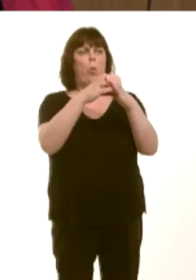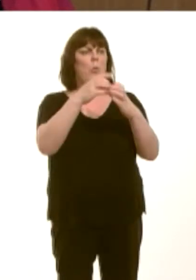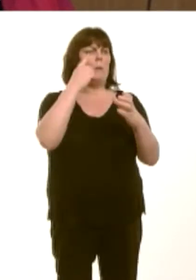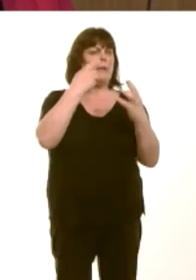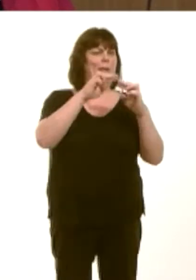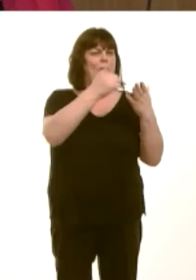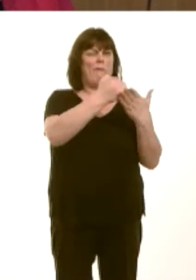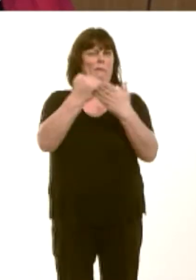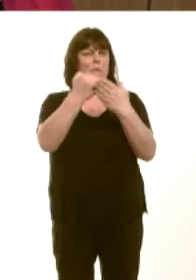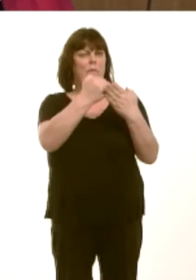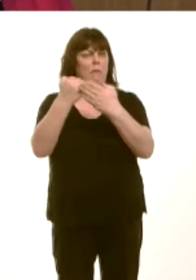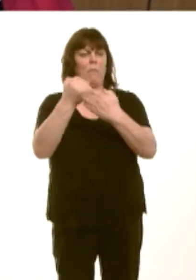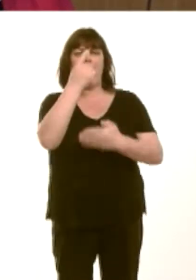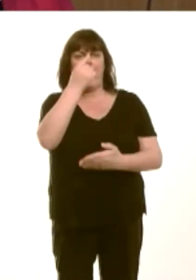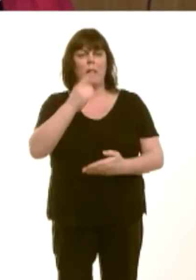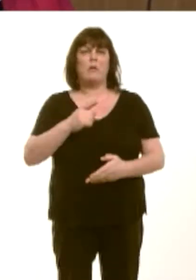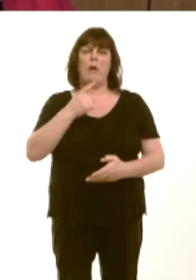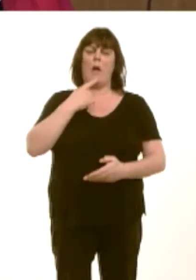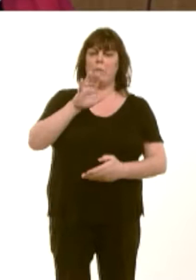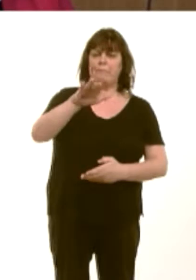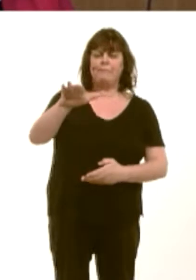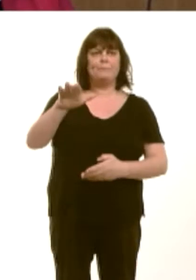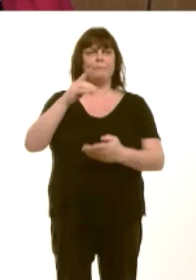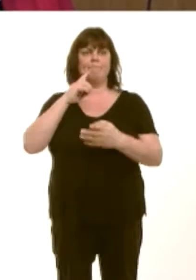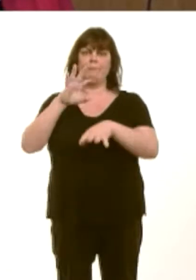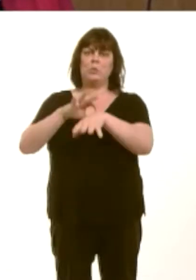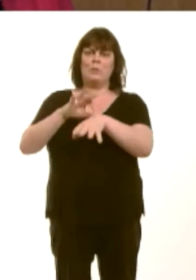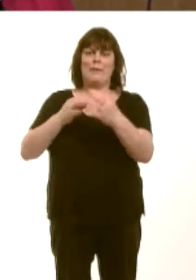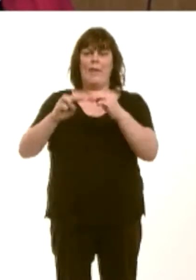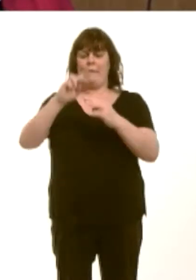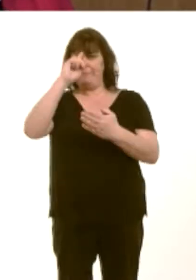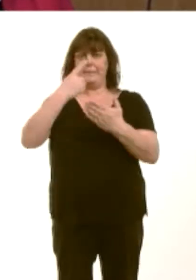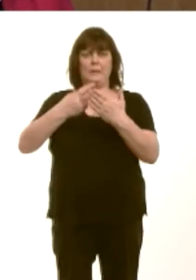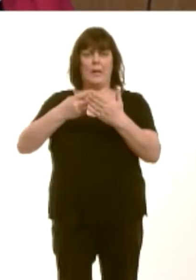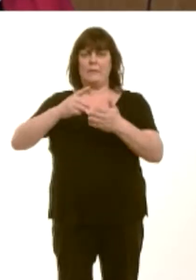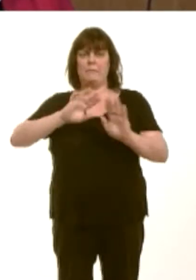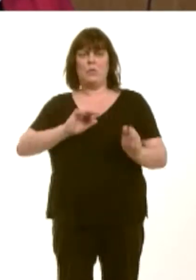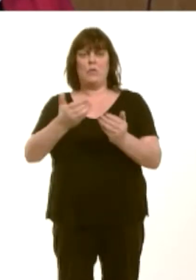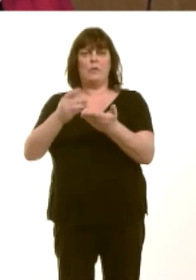Iíd encourage any practice thinking of changing its surgery provision to work closely with